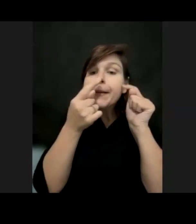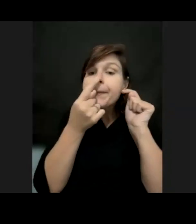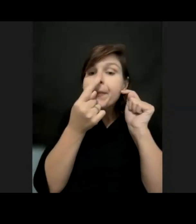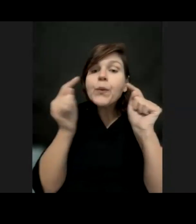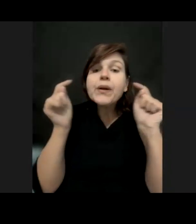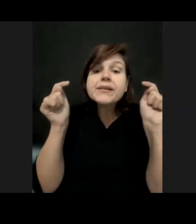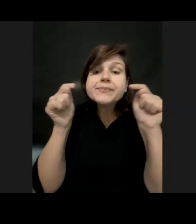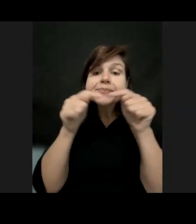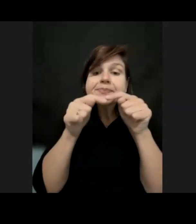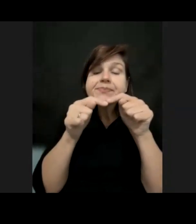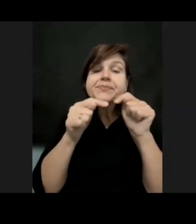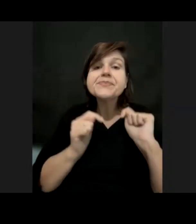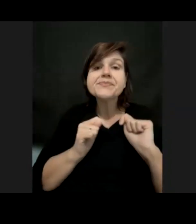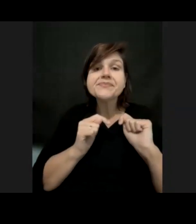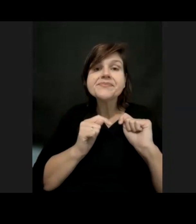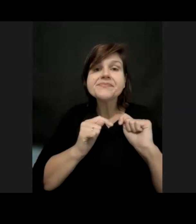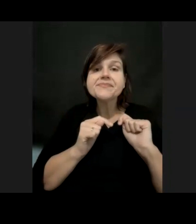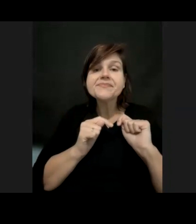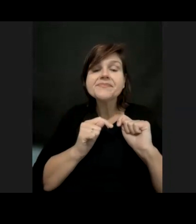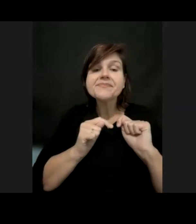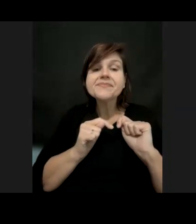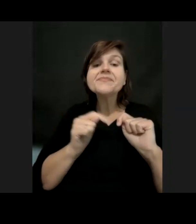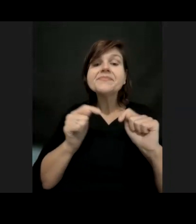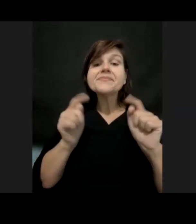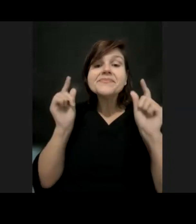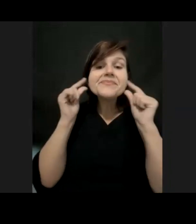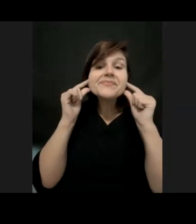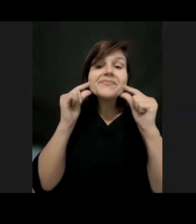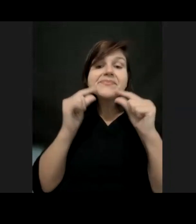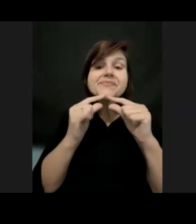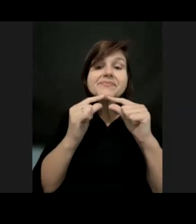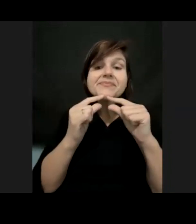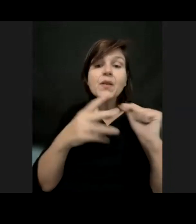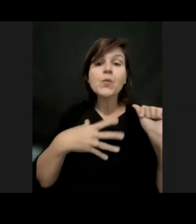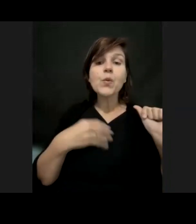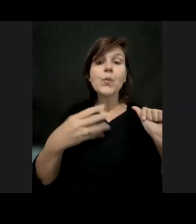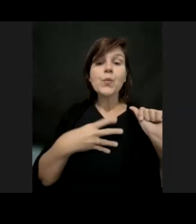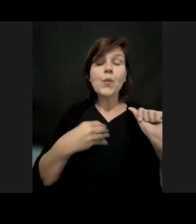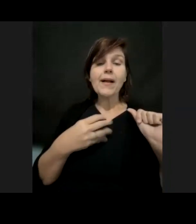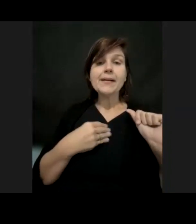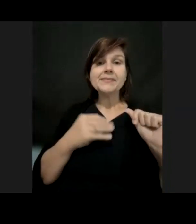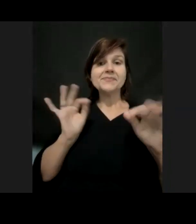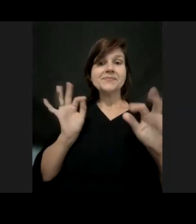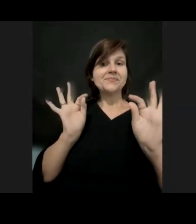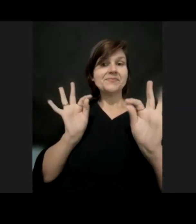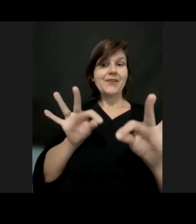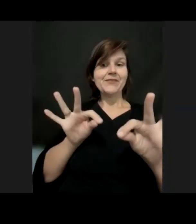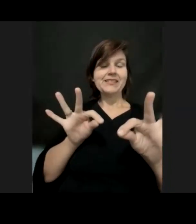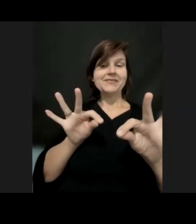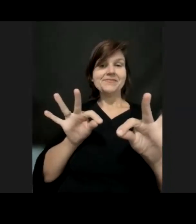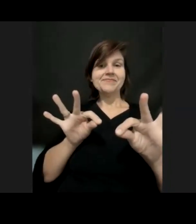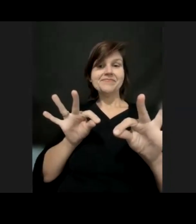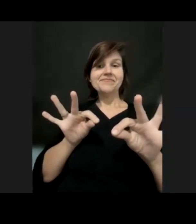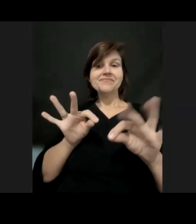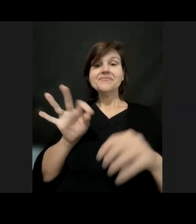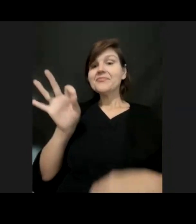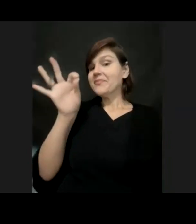I'll just trim that bit of white off there. Perfect. Mr. Socks, Mr. Socks, the Fox!